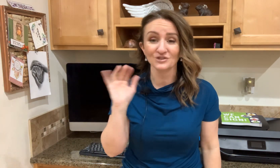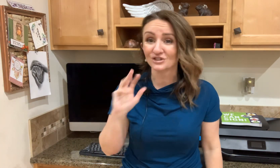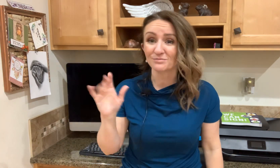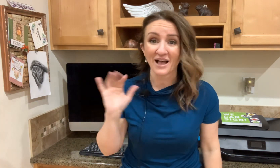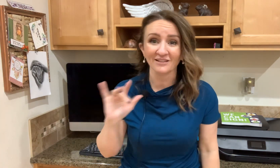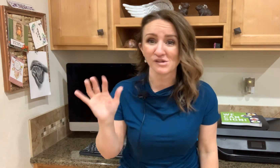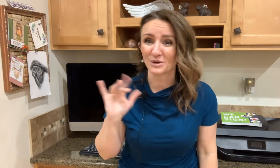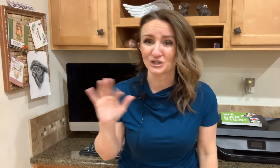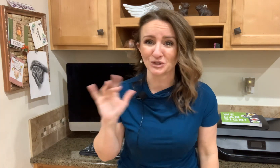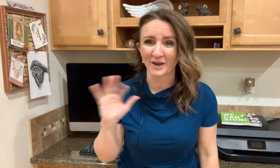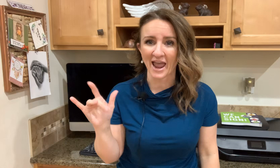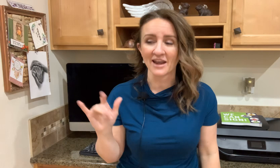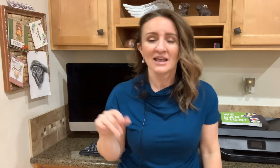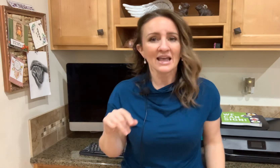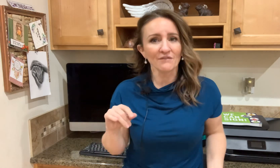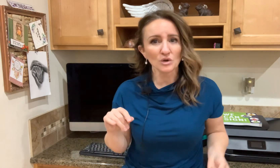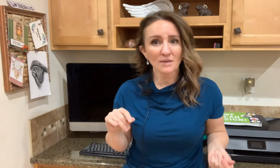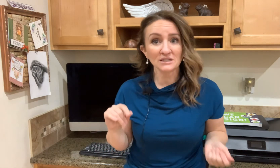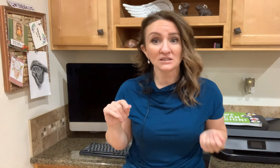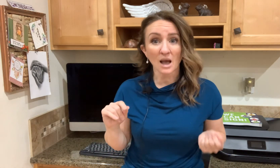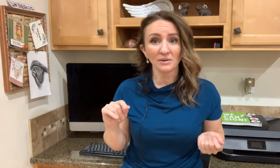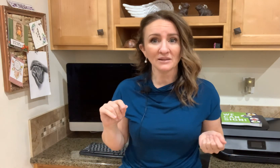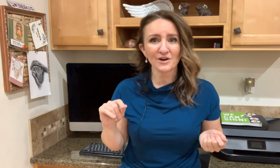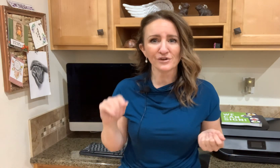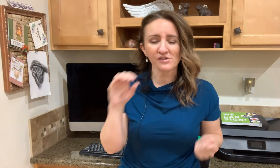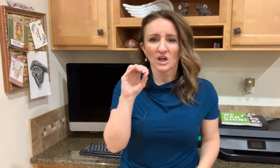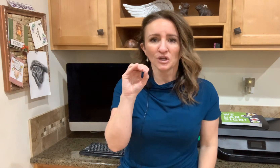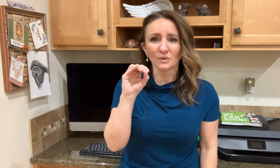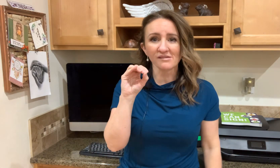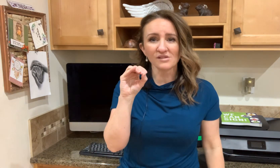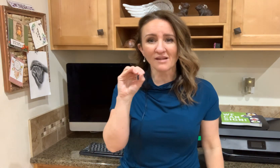just spell as much as you can. Now if you come to double letters, you can just